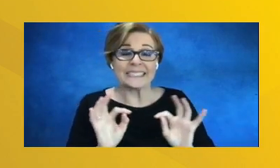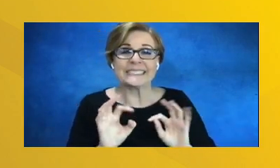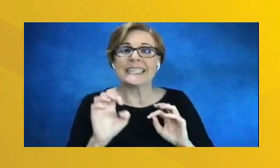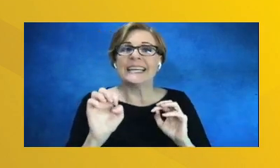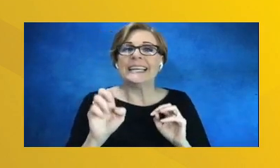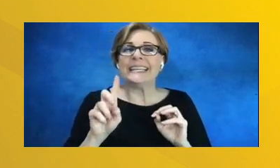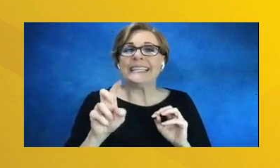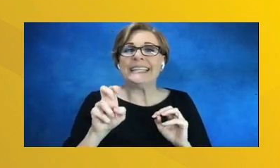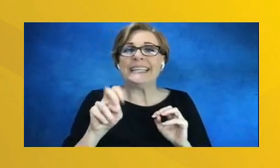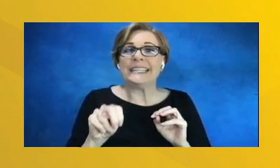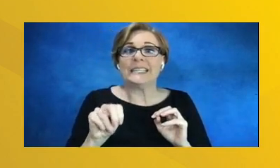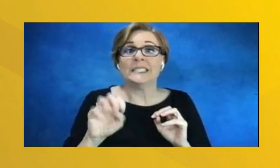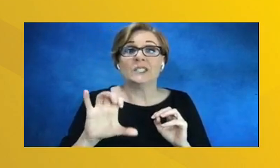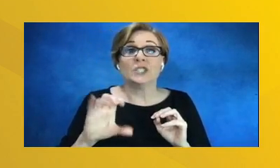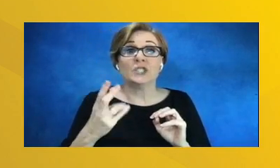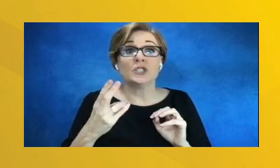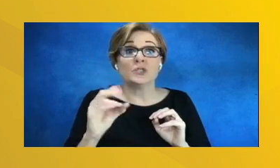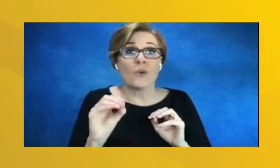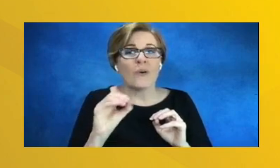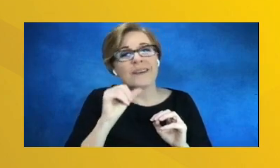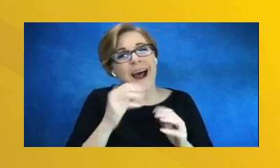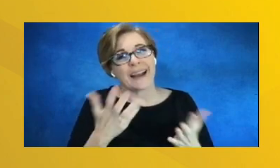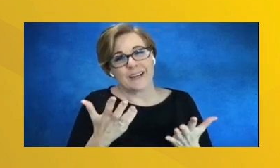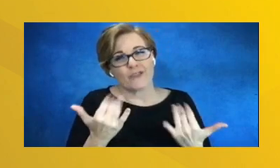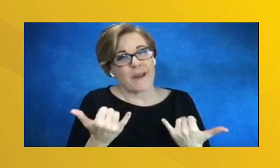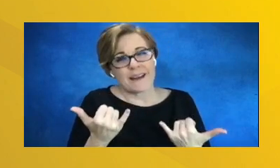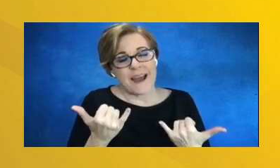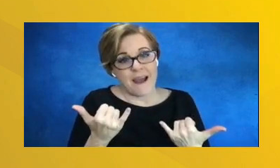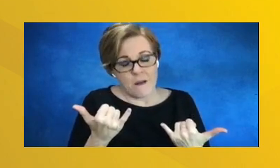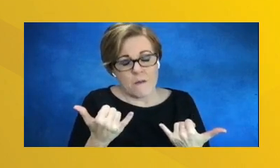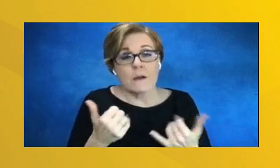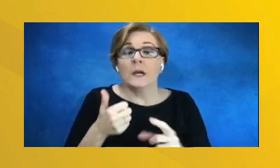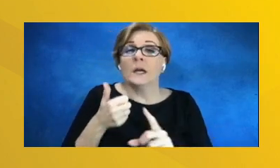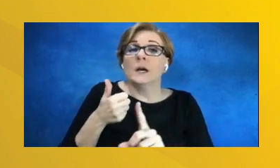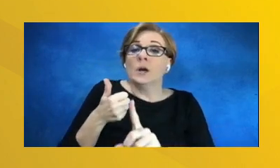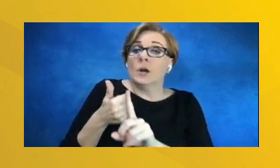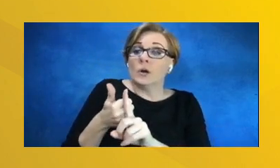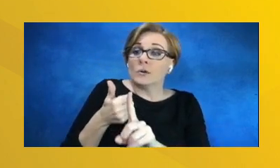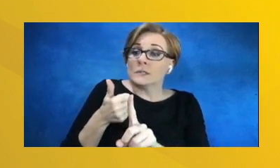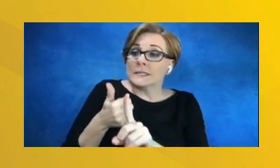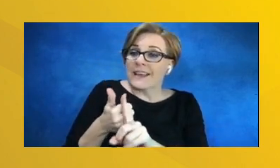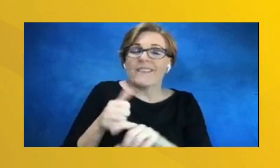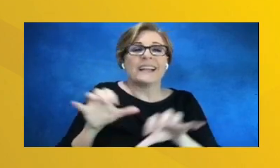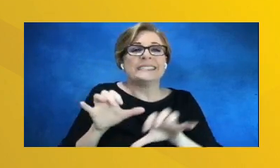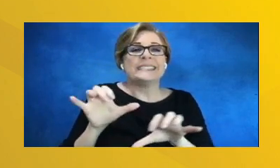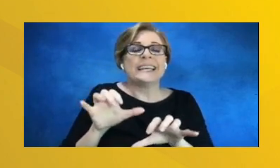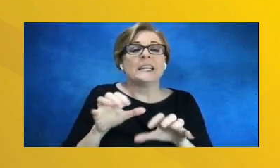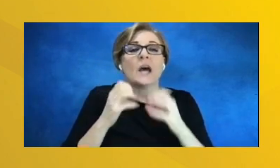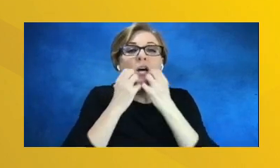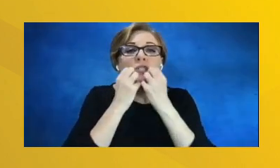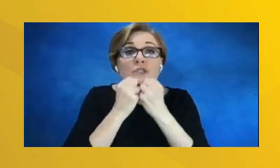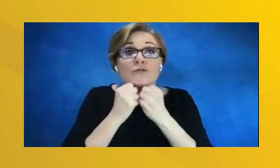present with us right now, but she did do a treasure tip on her object from the National